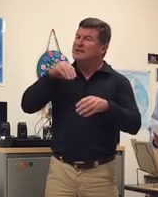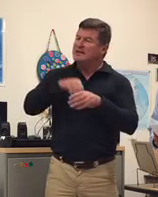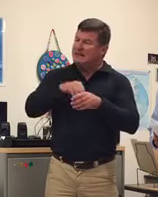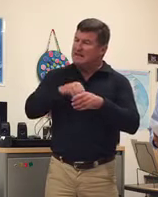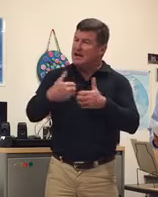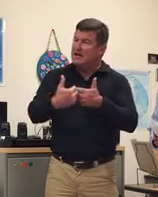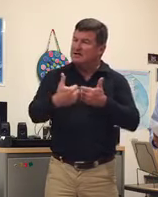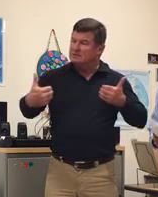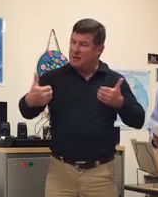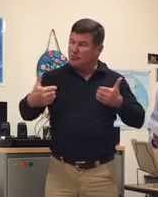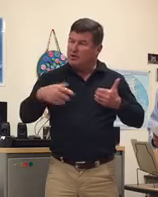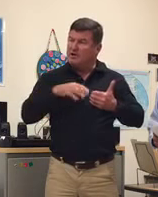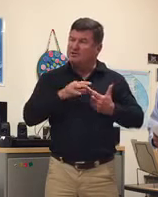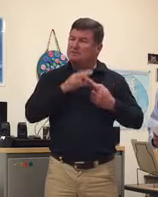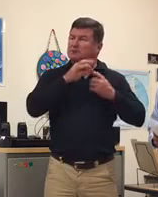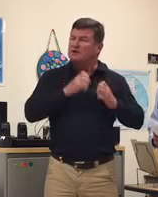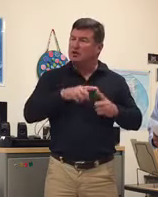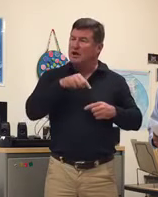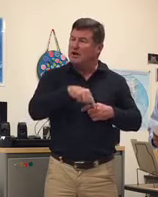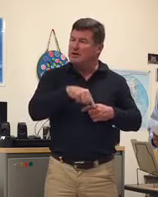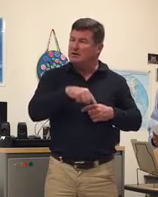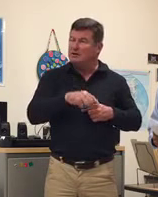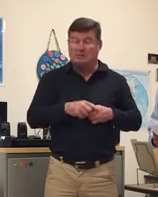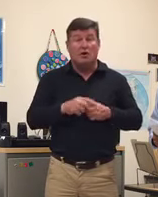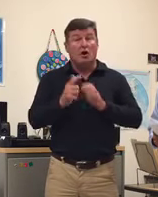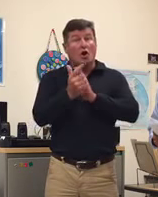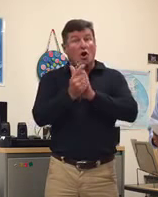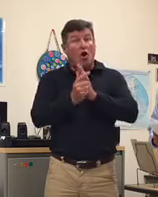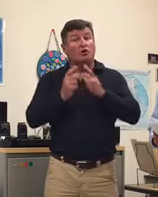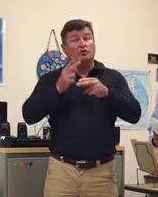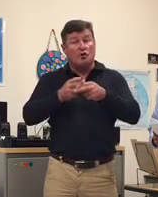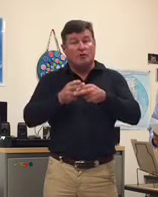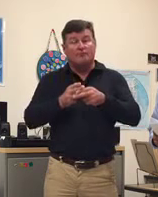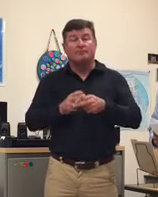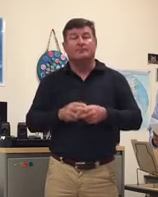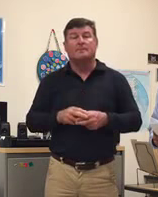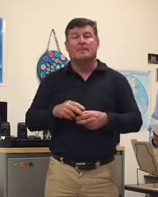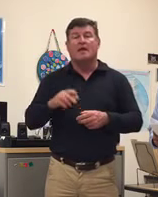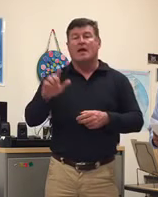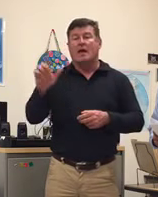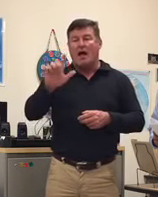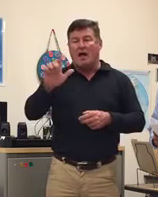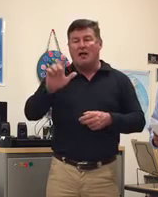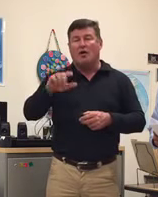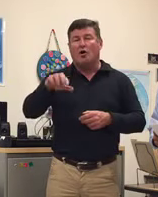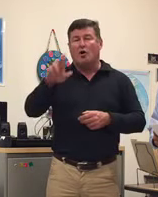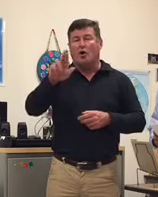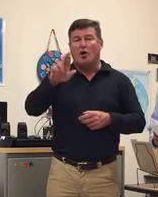How long will my student be in a separate setting? In the law we know this as what's called